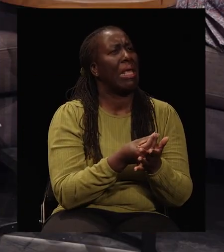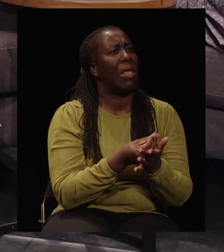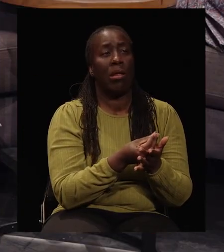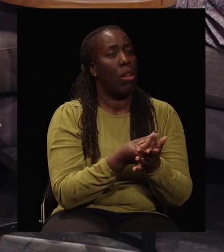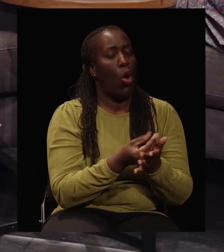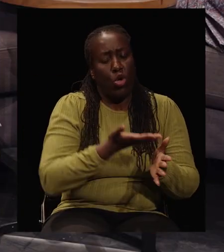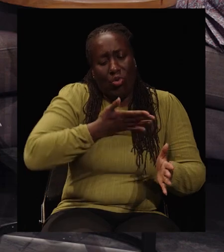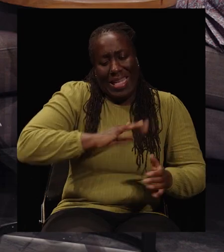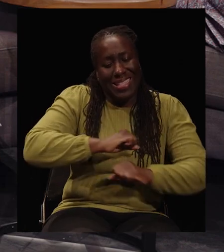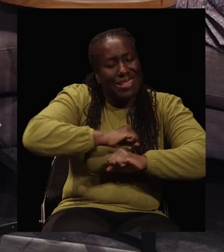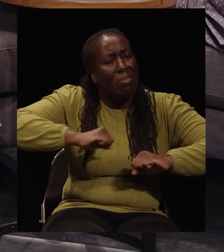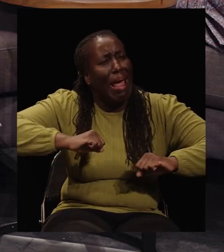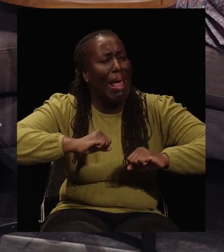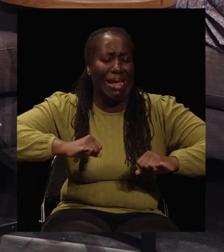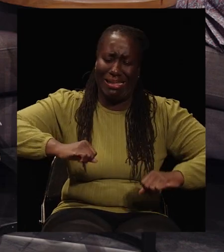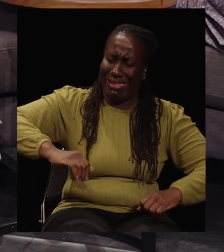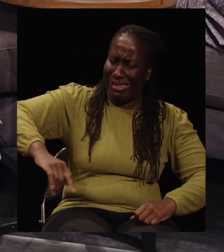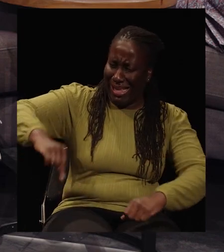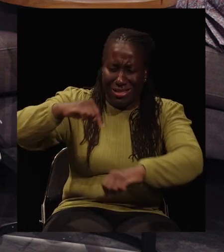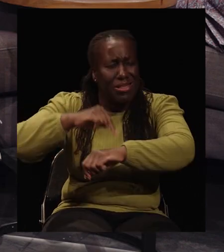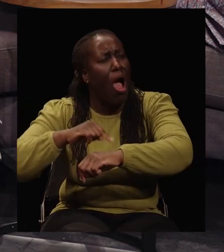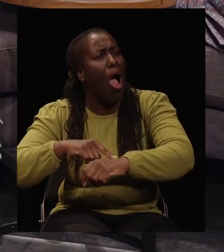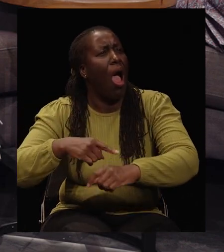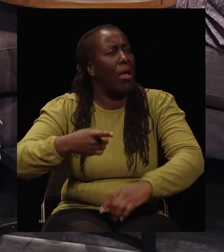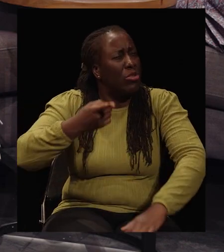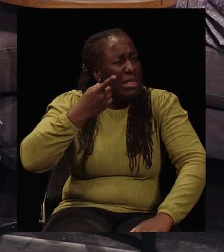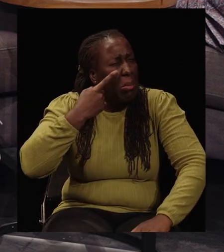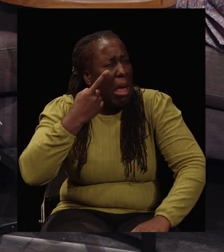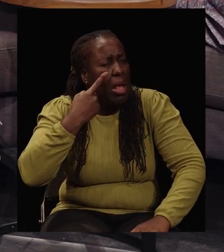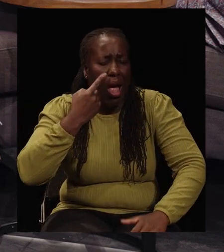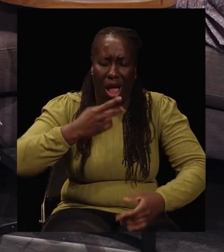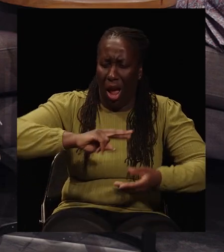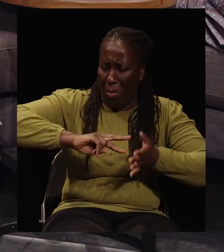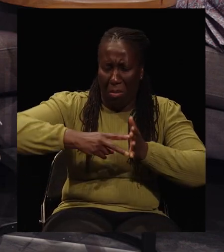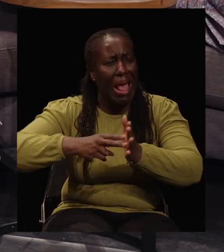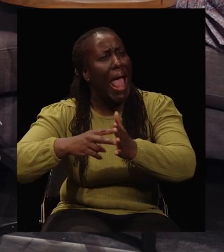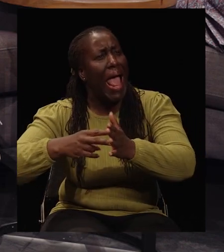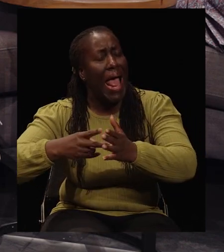and you need time to sort of experiment, flop, just do weird stuff and then discover what you like.